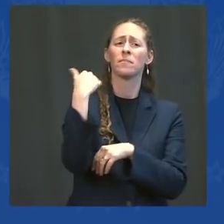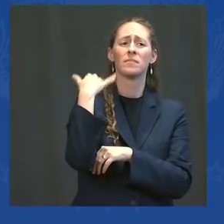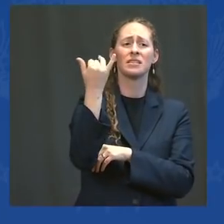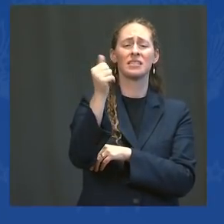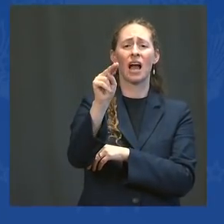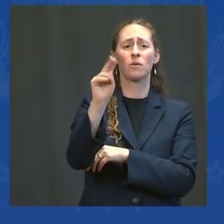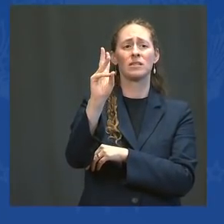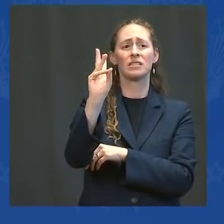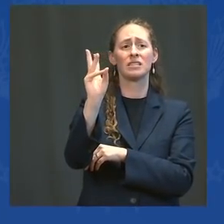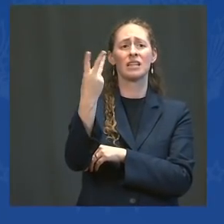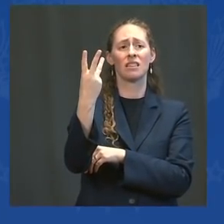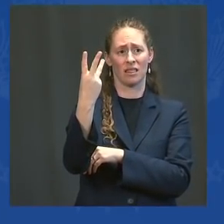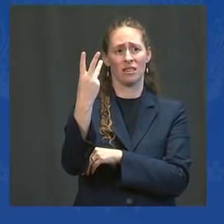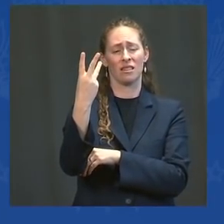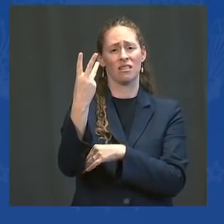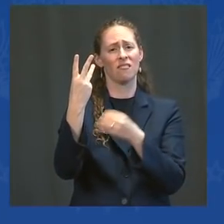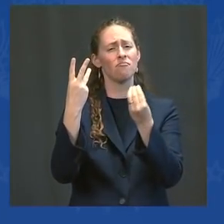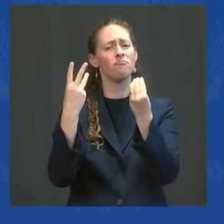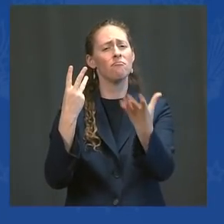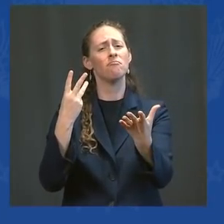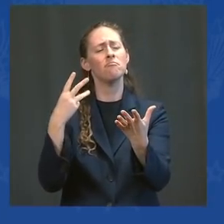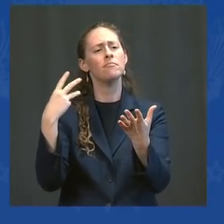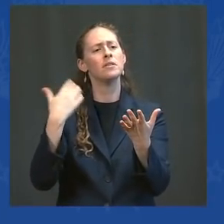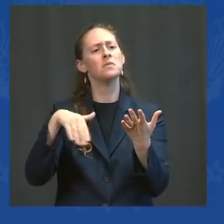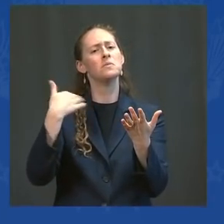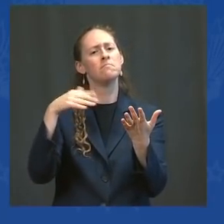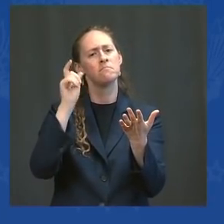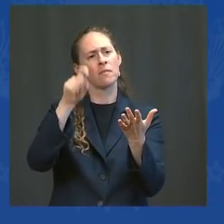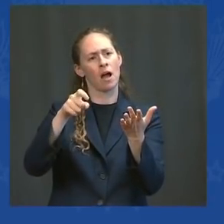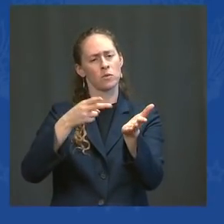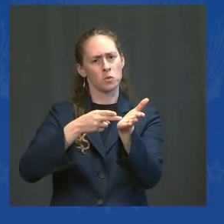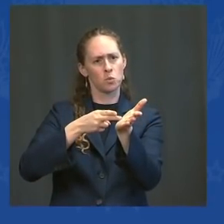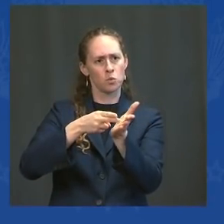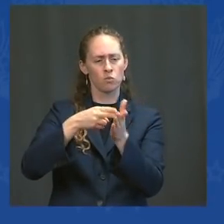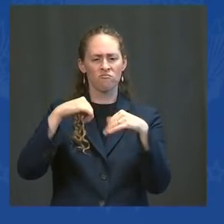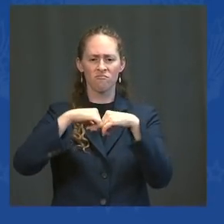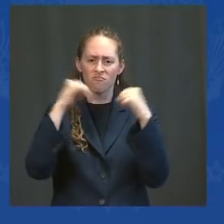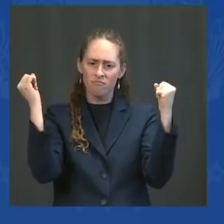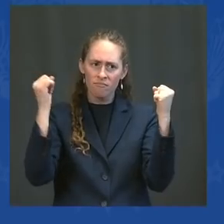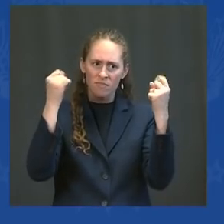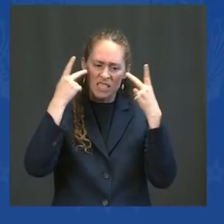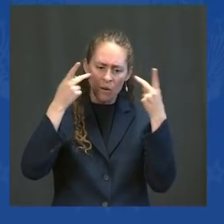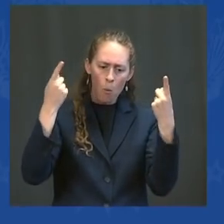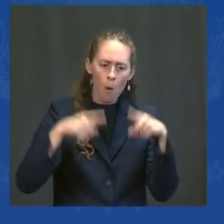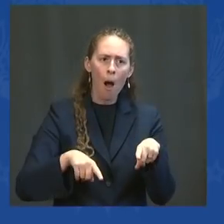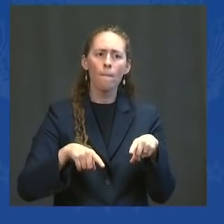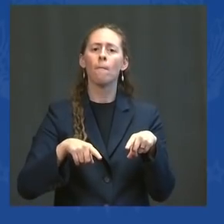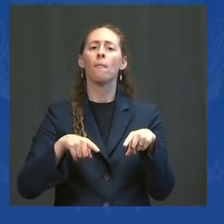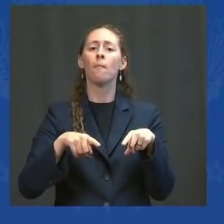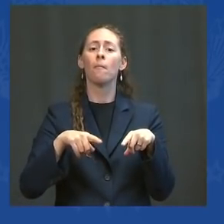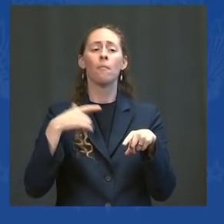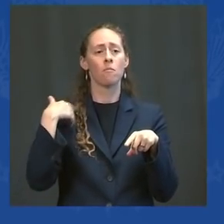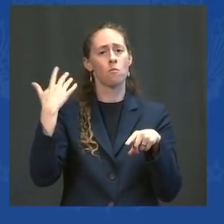We cannot allow history to be rewritten. We cannot allow the heroism of these officers to be forgotten.